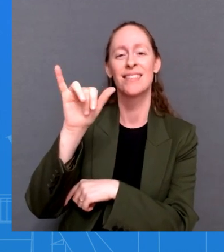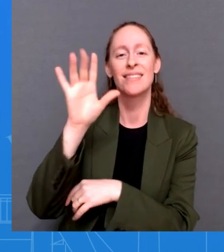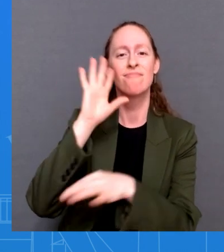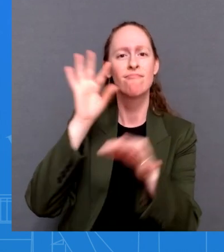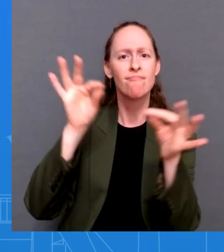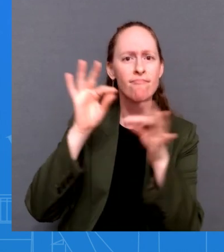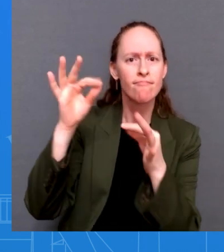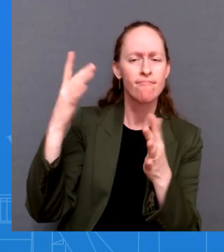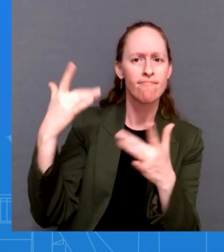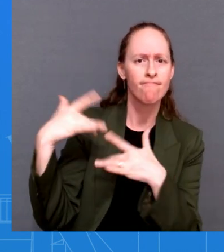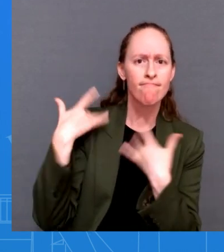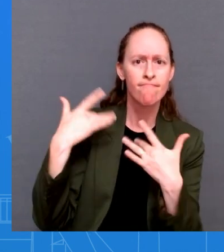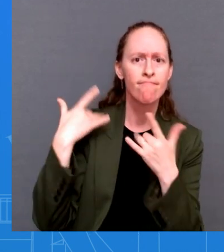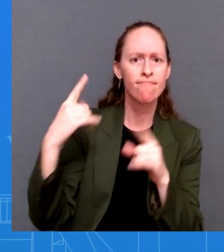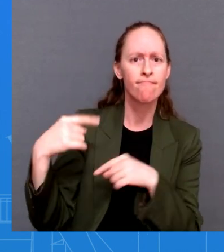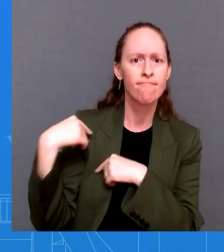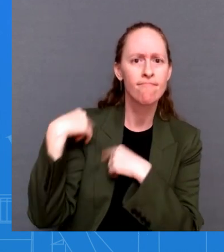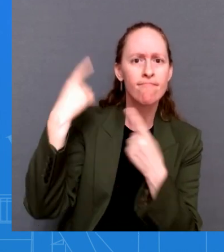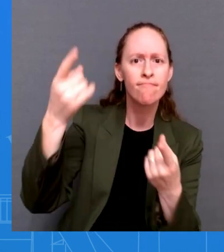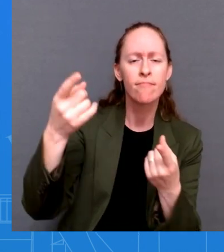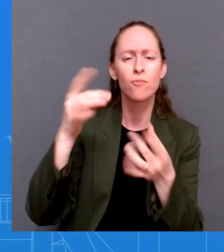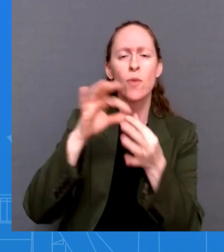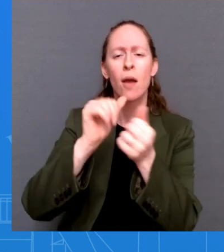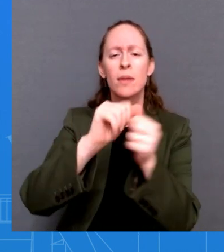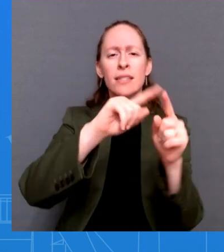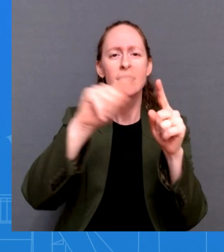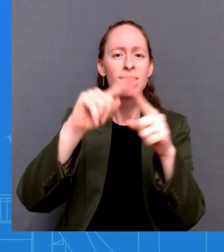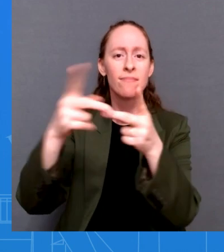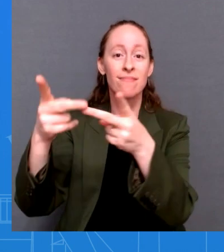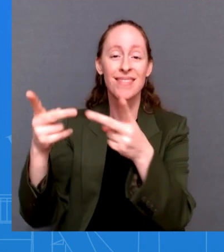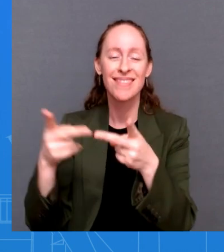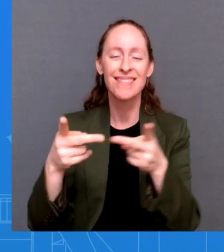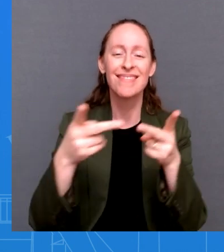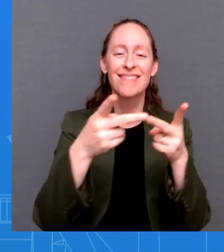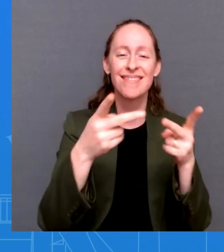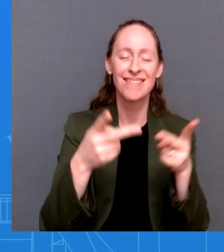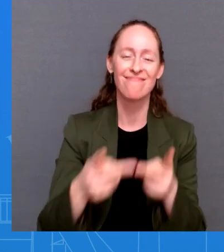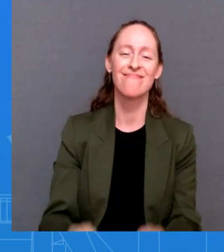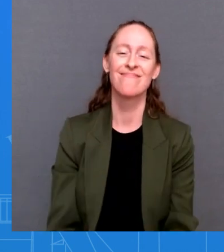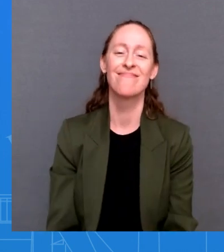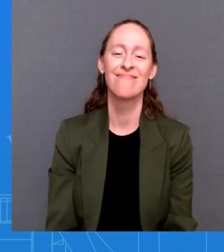and Deputy White House Monkeypox Response Coordinator Dr. Dimitri Dusko Arcus